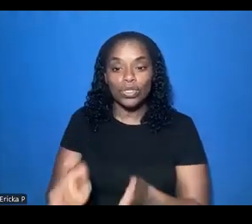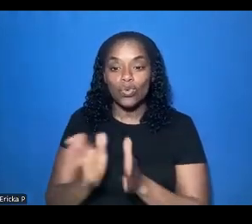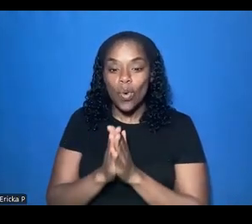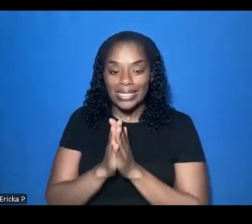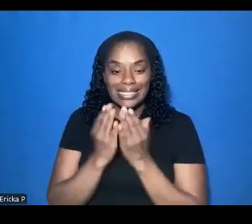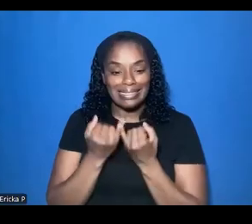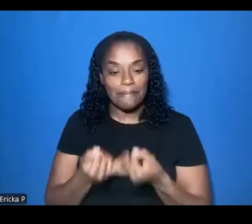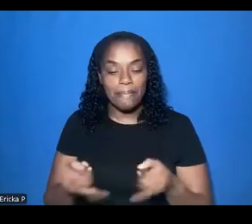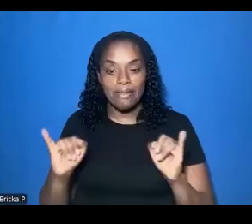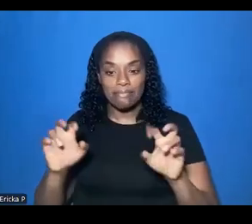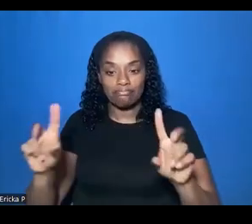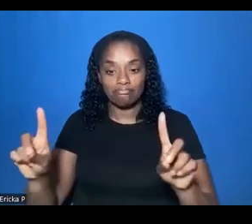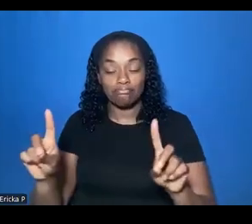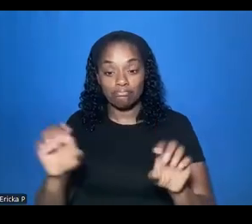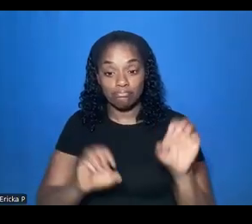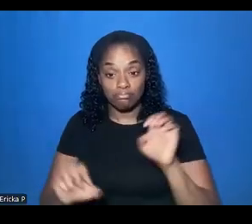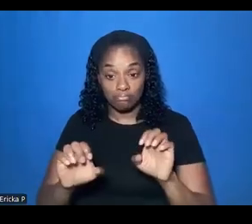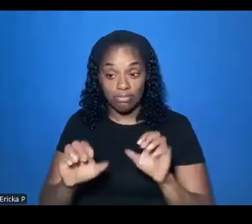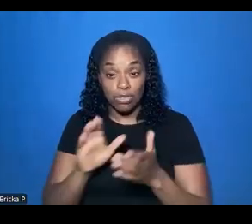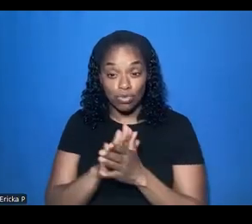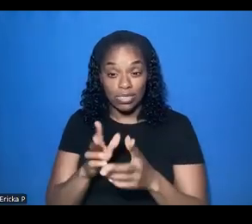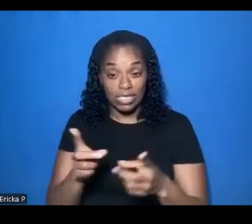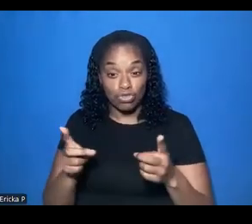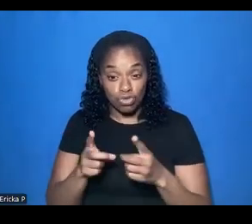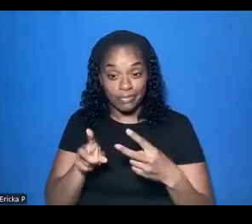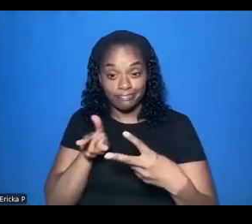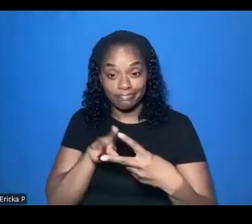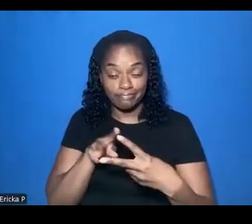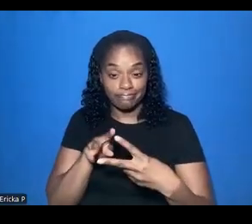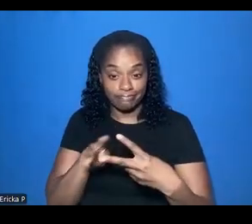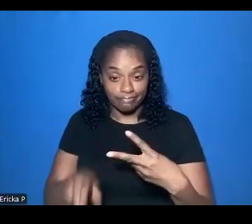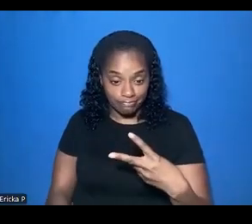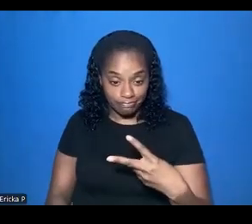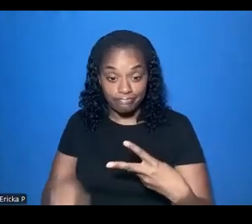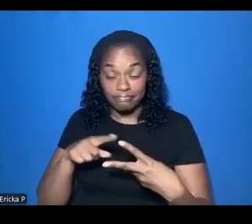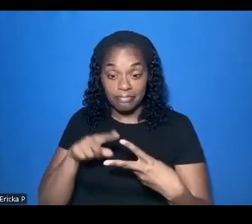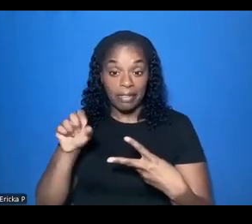The school district has two options. They either approve the Independent Evaluation